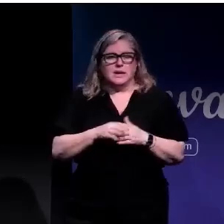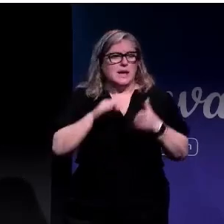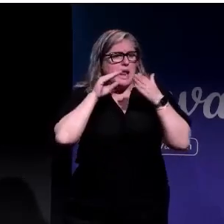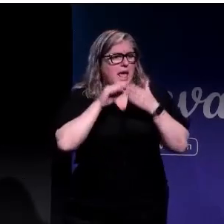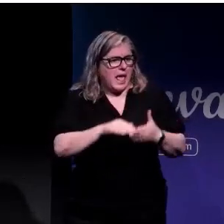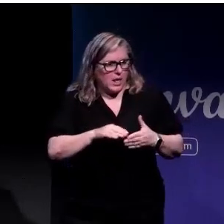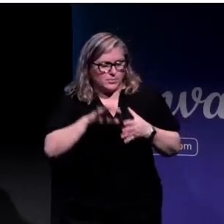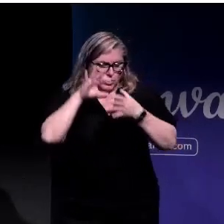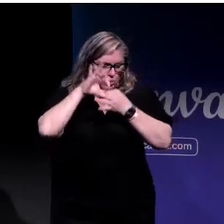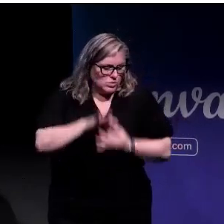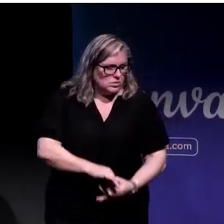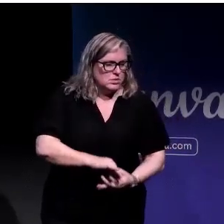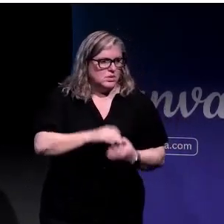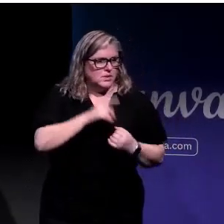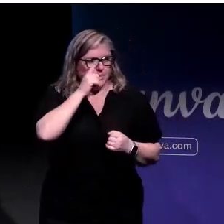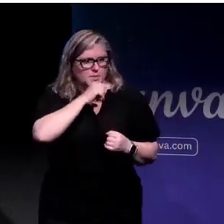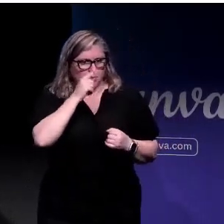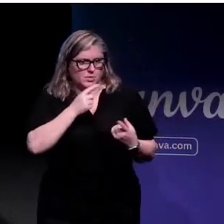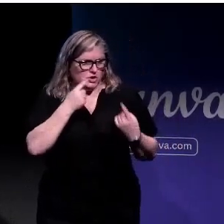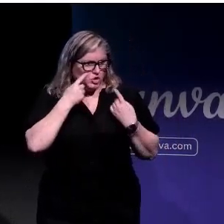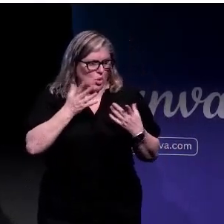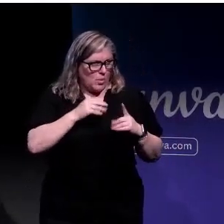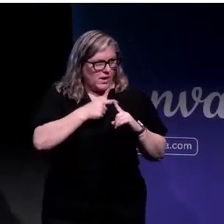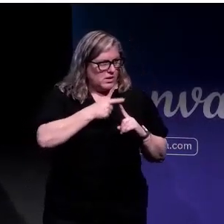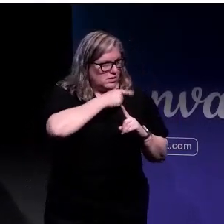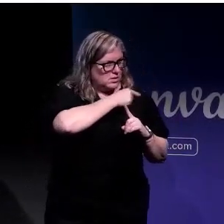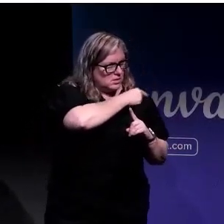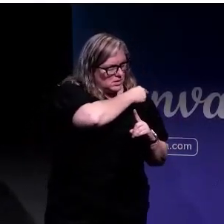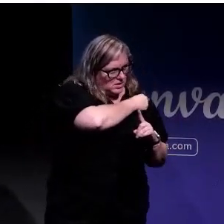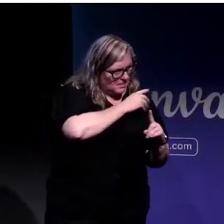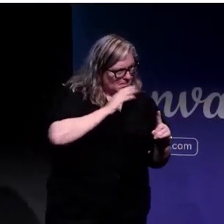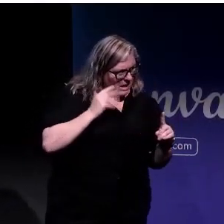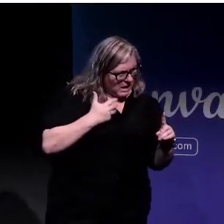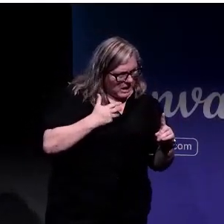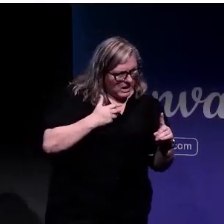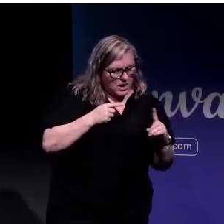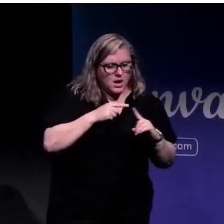It shows people where they came from, shows them where they are, right?